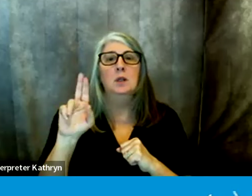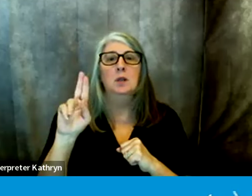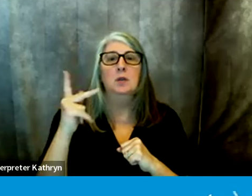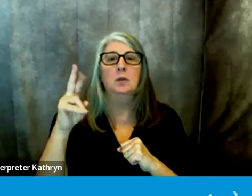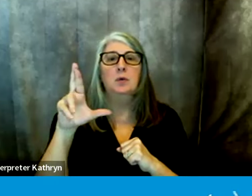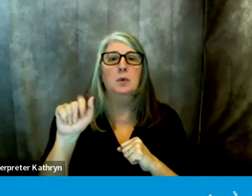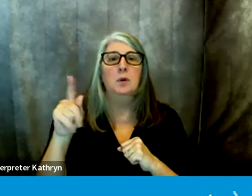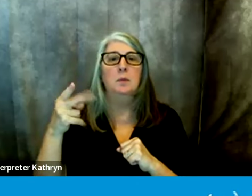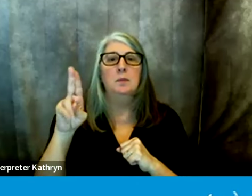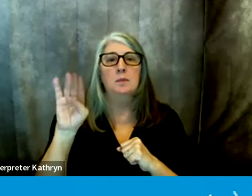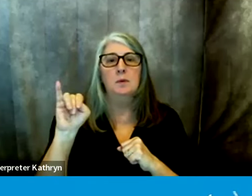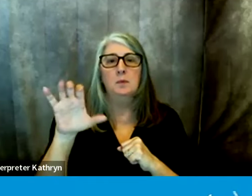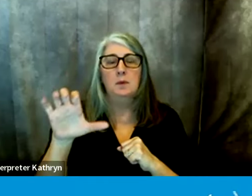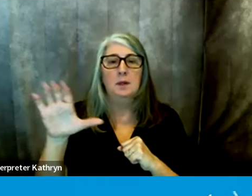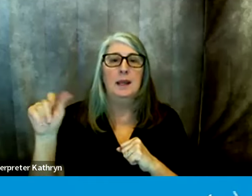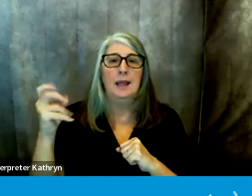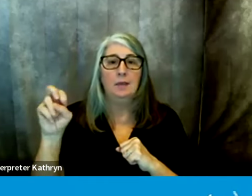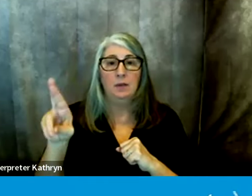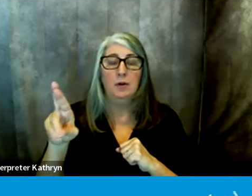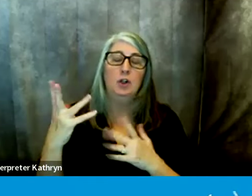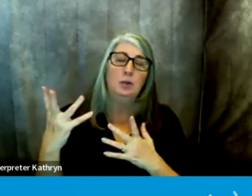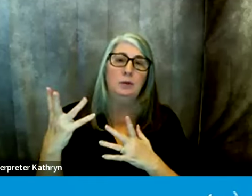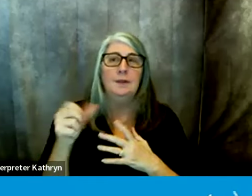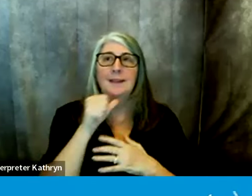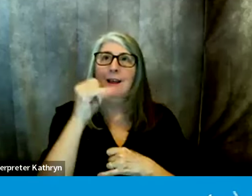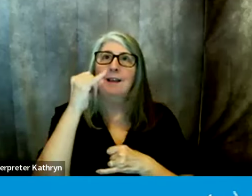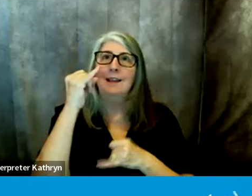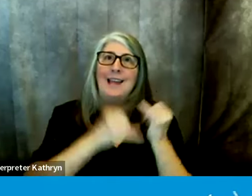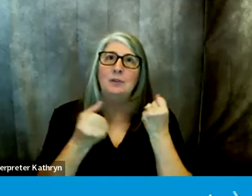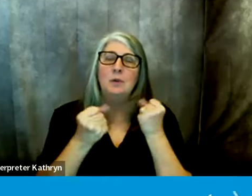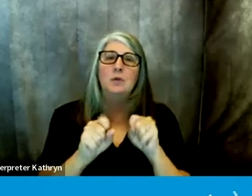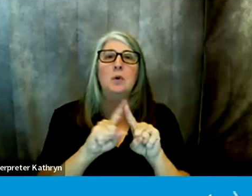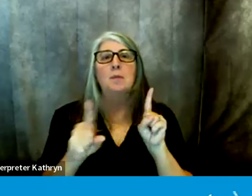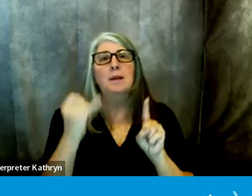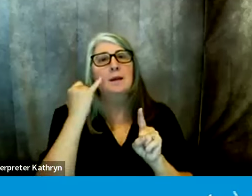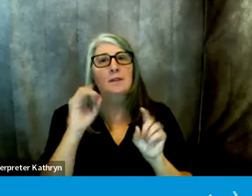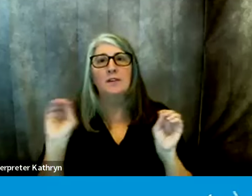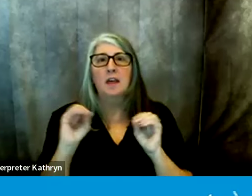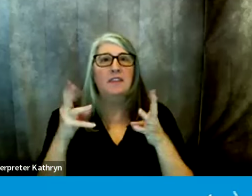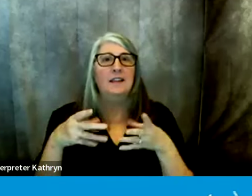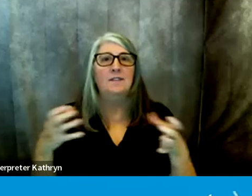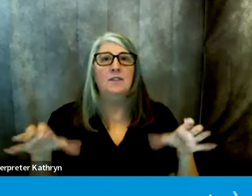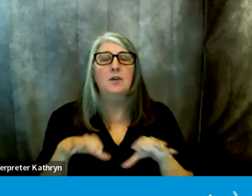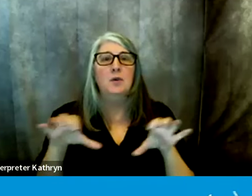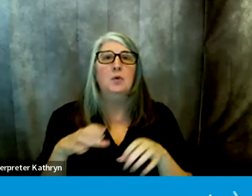but a situation where we're like, “Well, we, we don't have anything much left to do. So we put on a suprapubic catheter so the bladder is drained.